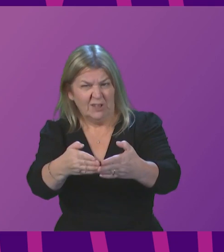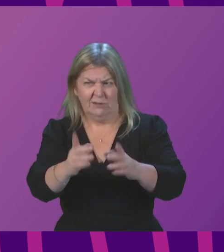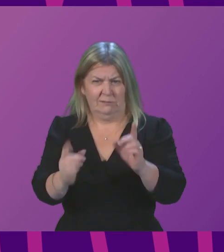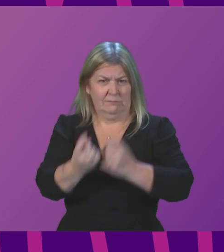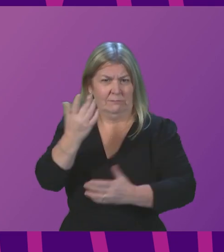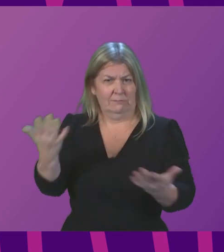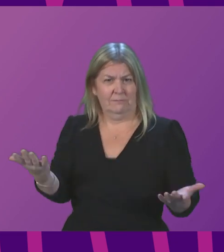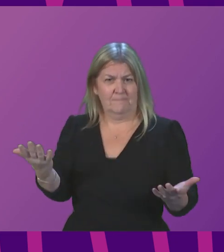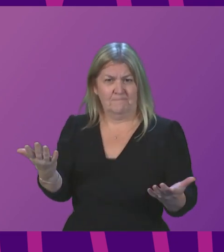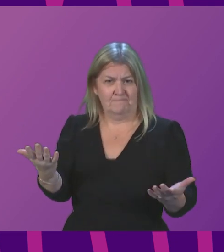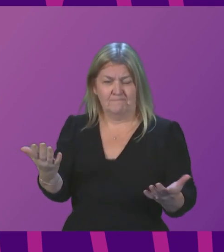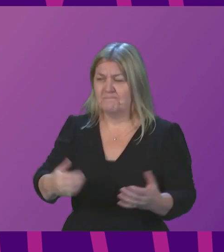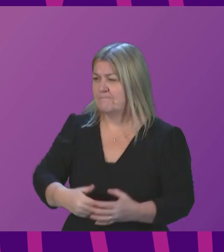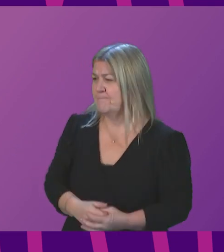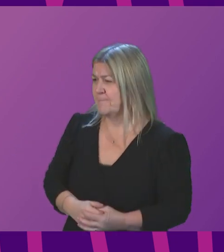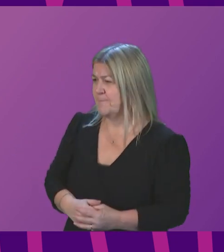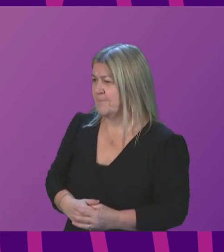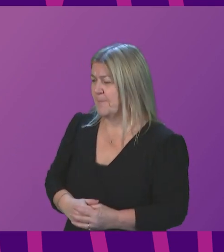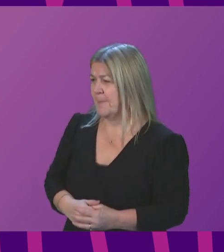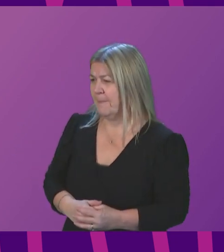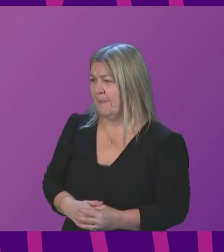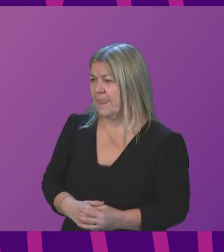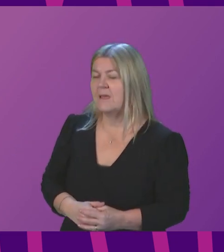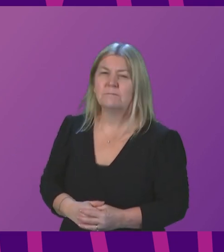As Liam McArthur is aware, we have taken a range of measures to ensure that ferry fares